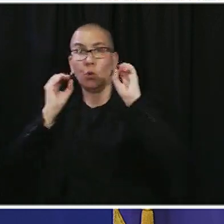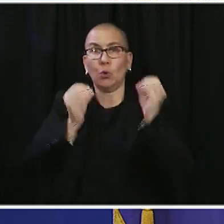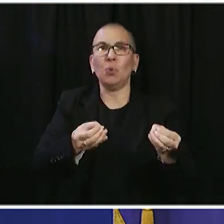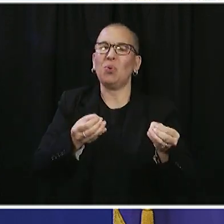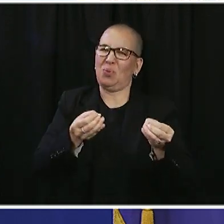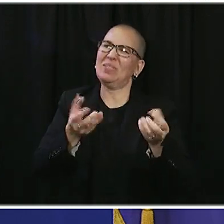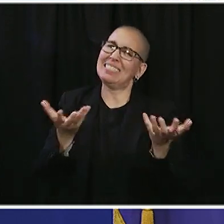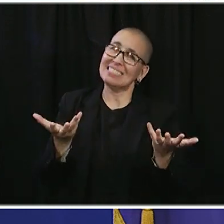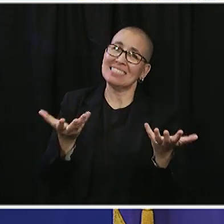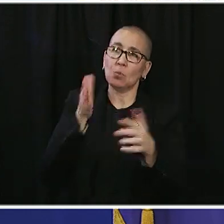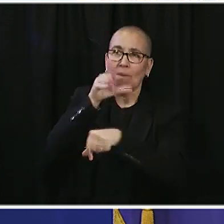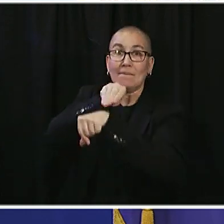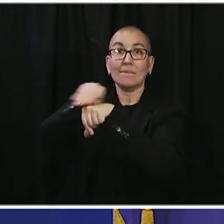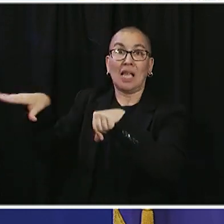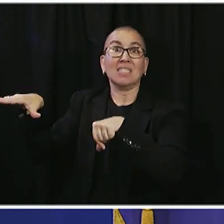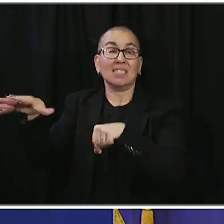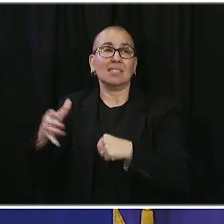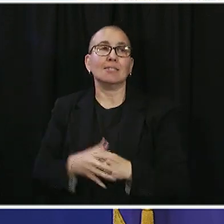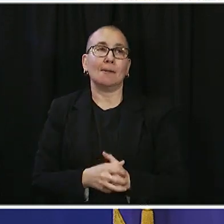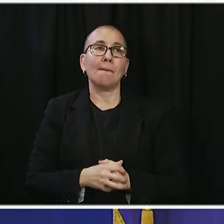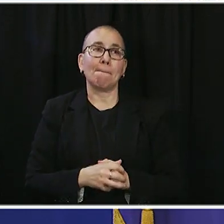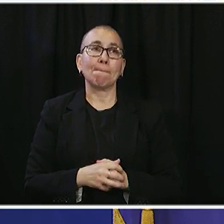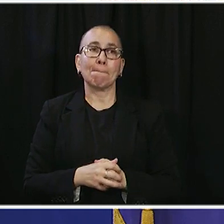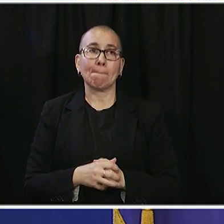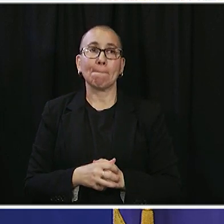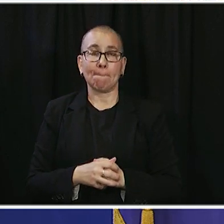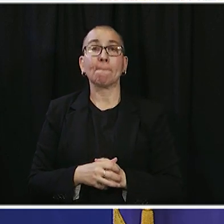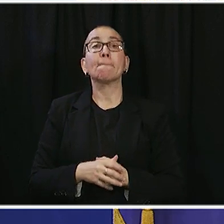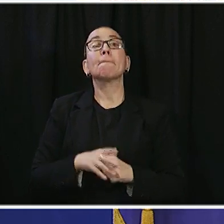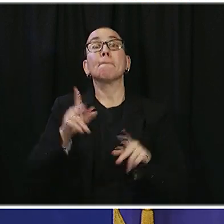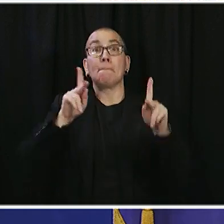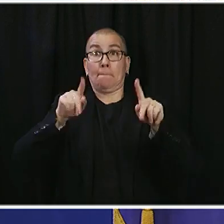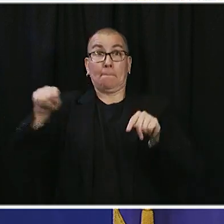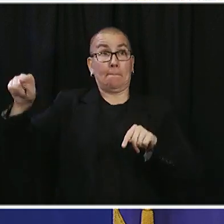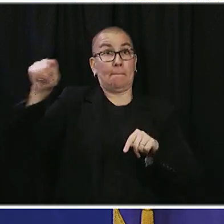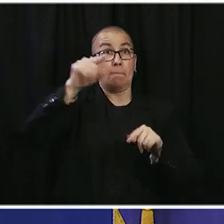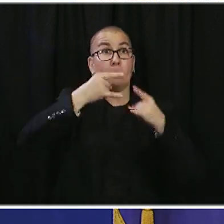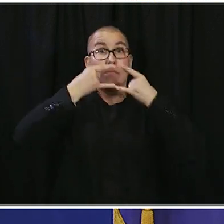BUT IF YOU'RE GOING INTO STORES, IT JUST MAKES GOOD SENSE. I THINK, JAN, I SAW 75% REDUCTION IN SPREAD, EVEN WITH